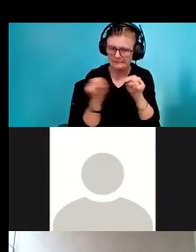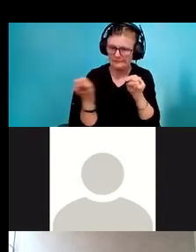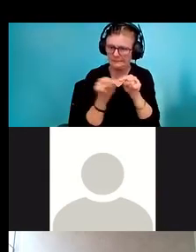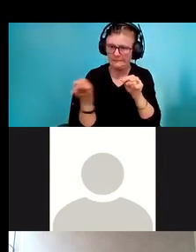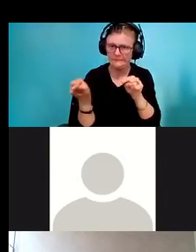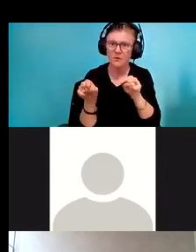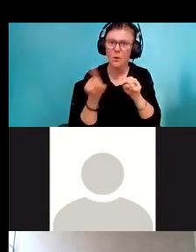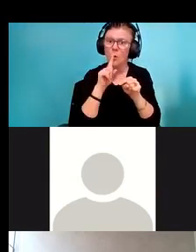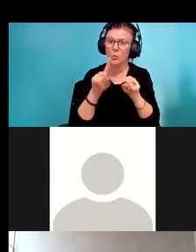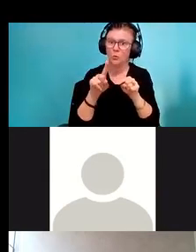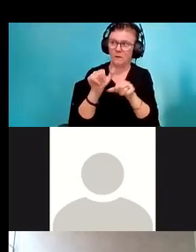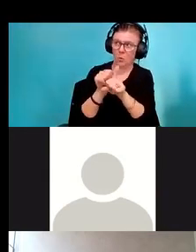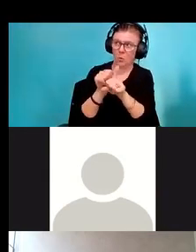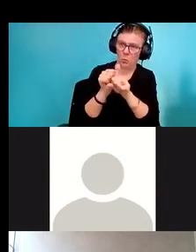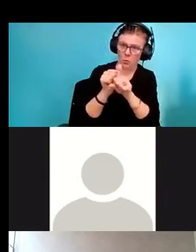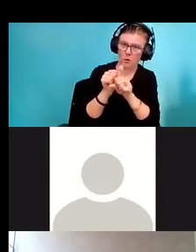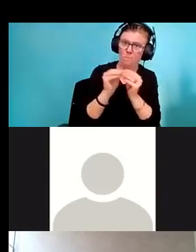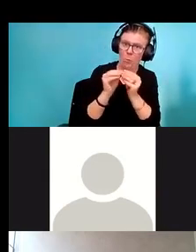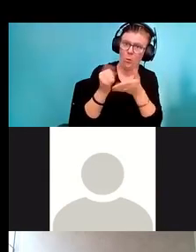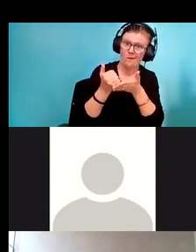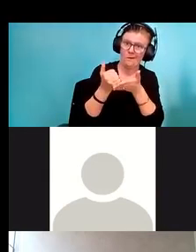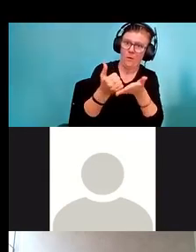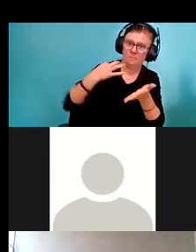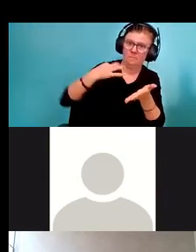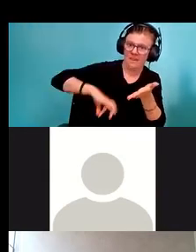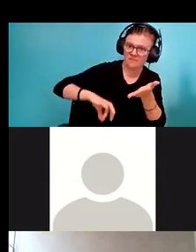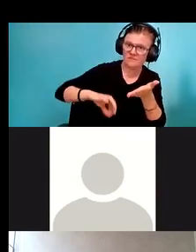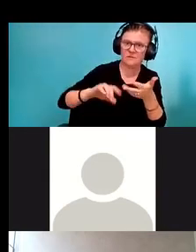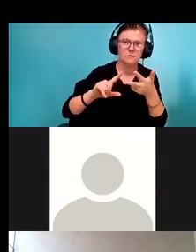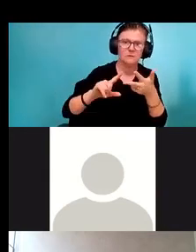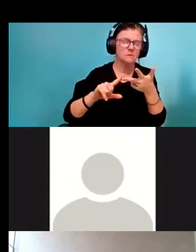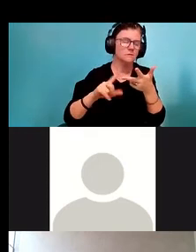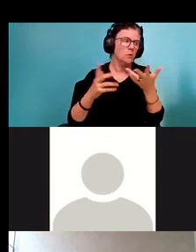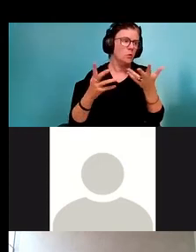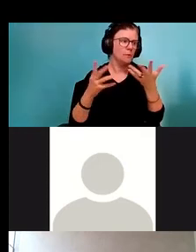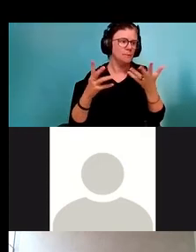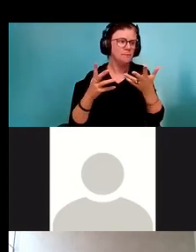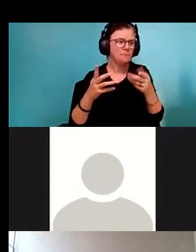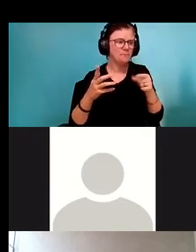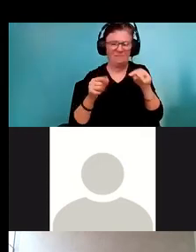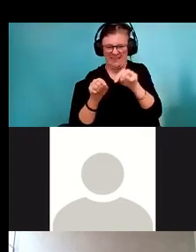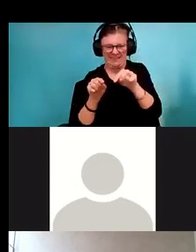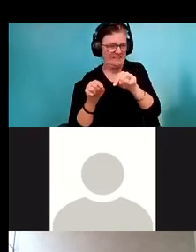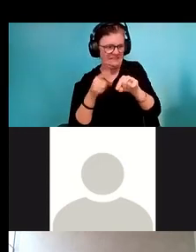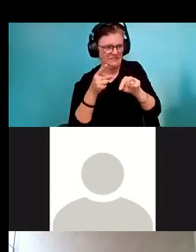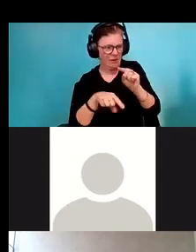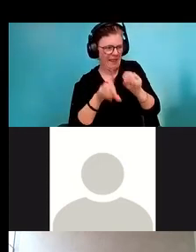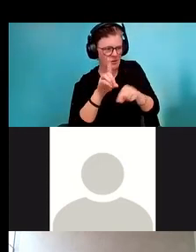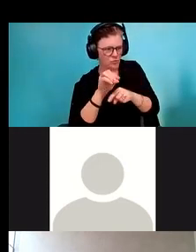be helpful to be doing, or what is preventing you from having the impact you would like to--